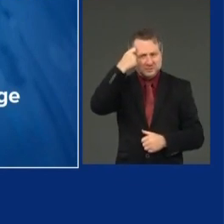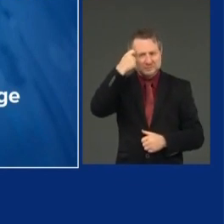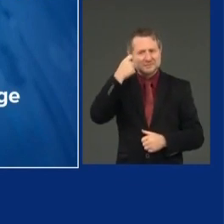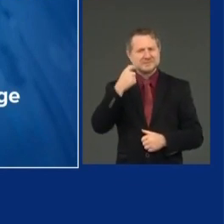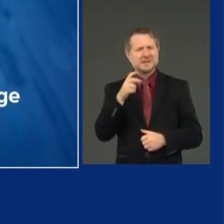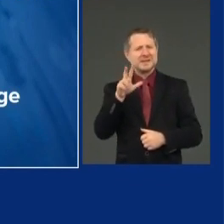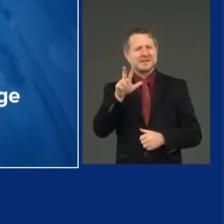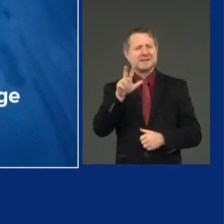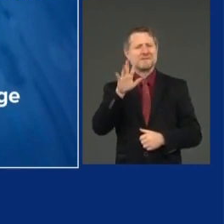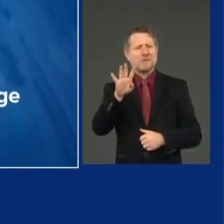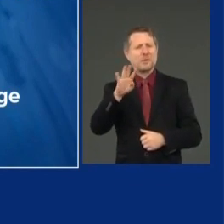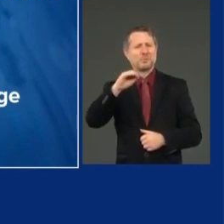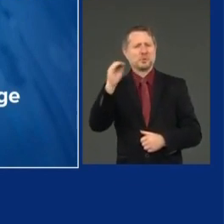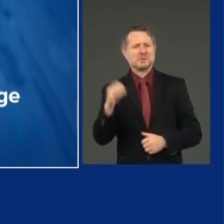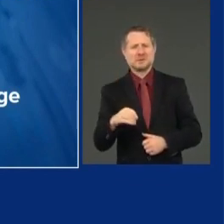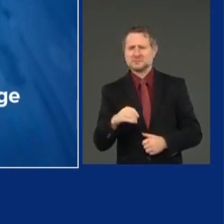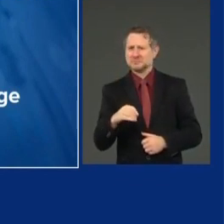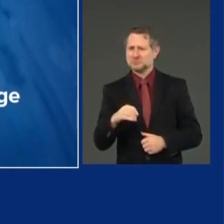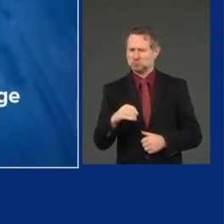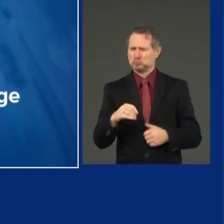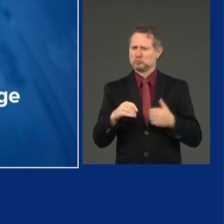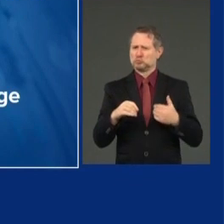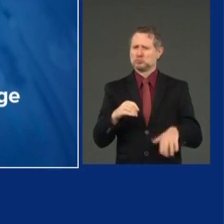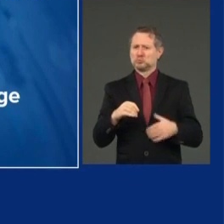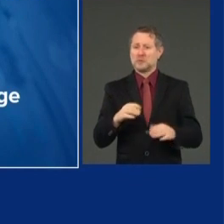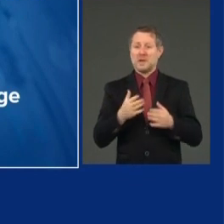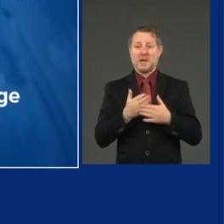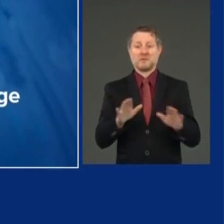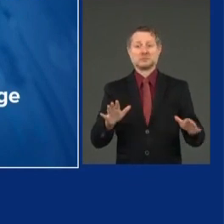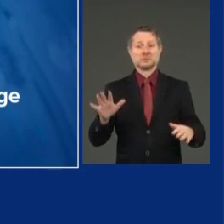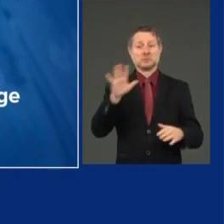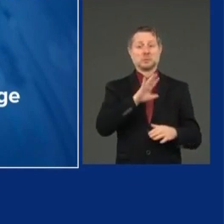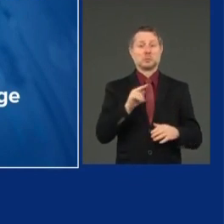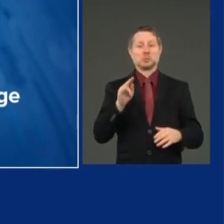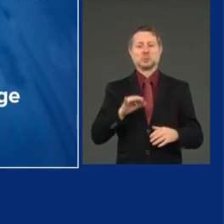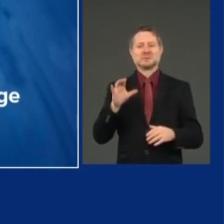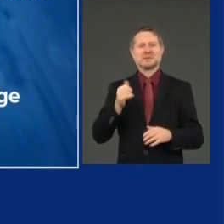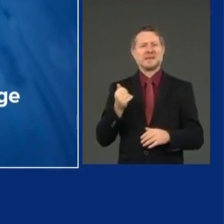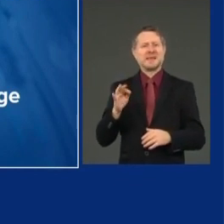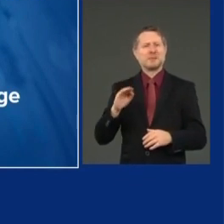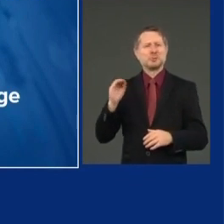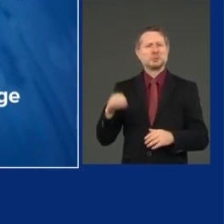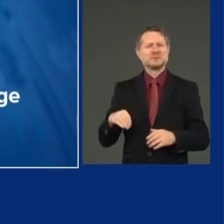THE BRONX HAD THE HIGHEST